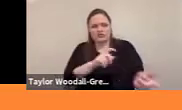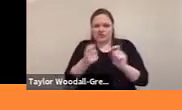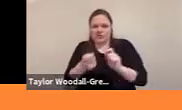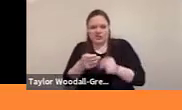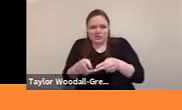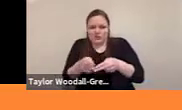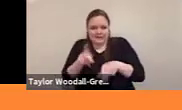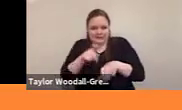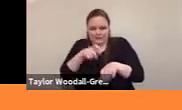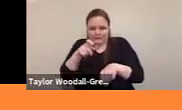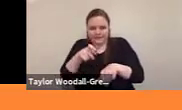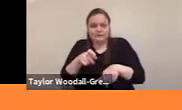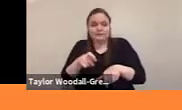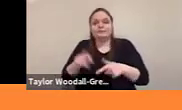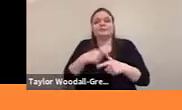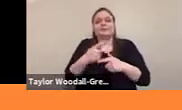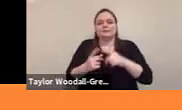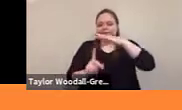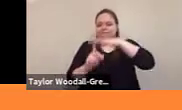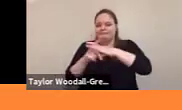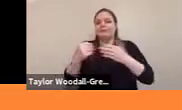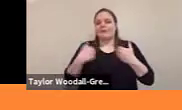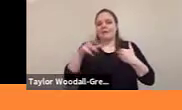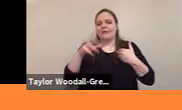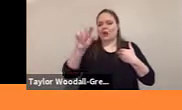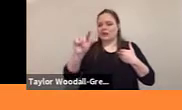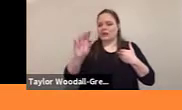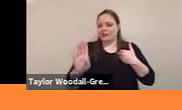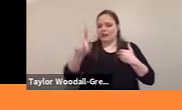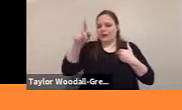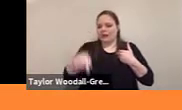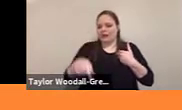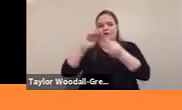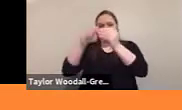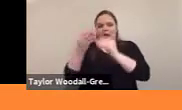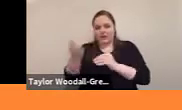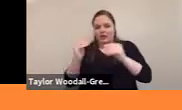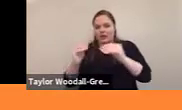and then you'll get your RGB values right there and below that, you'll see the hex code.